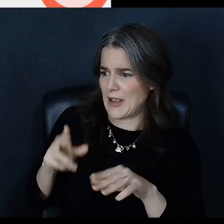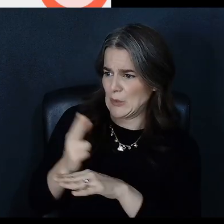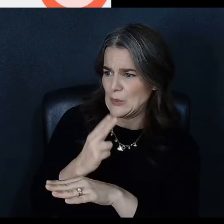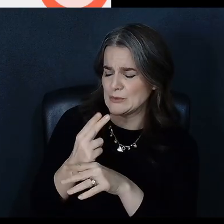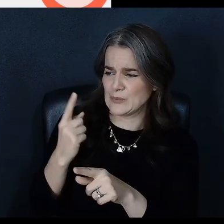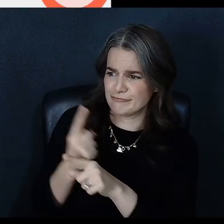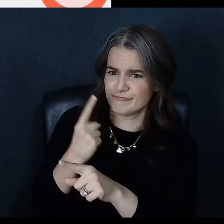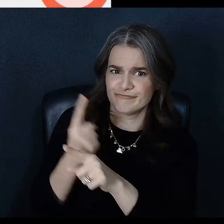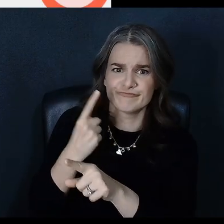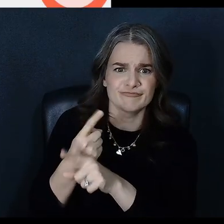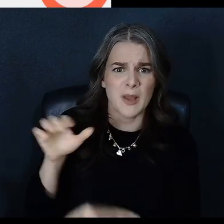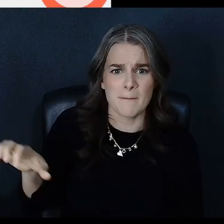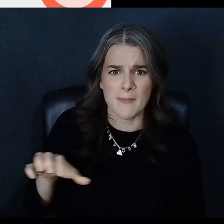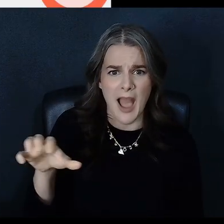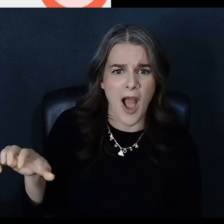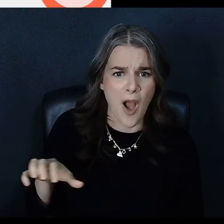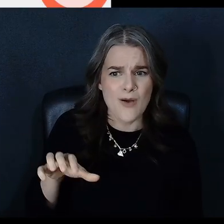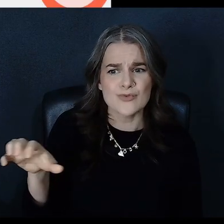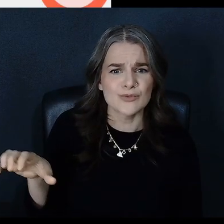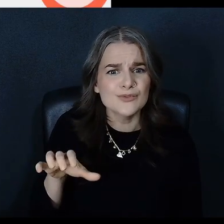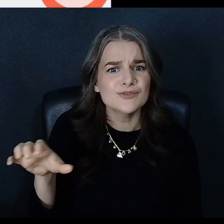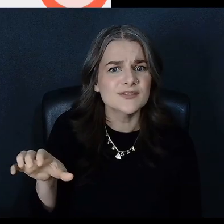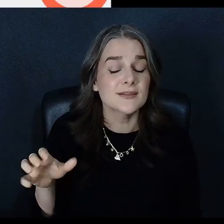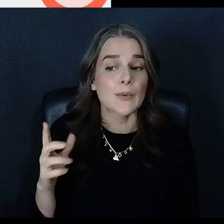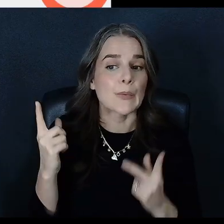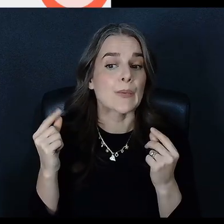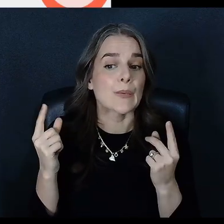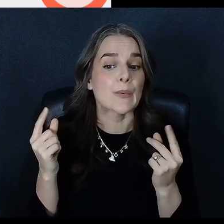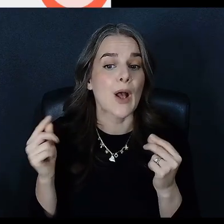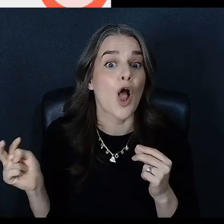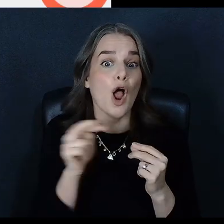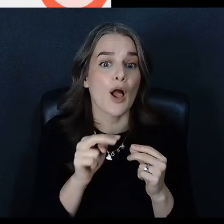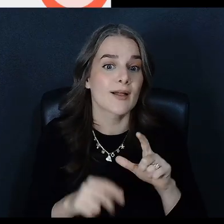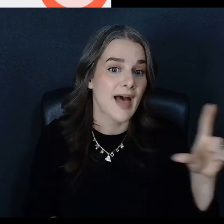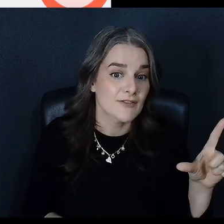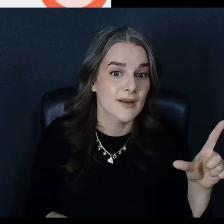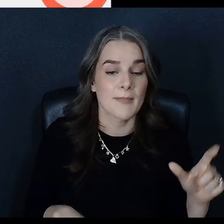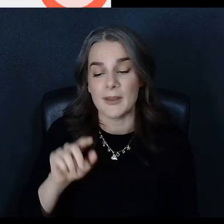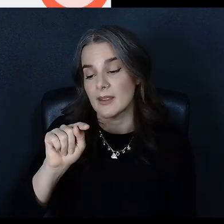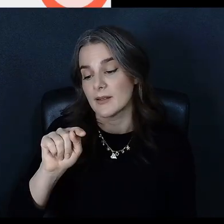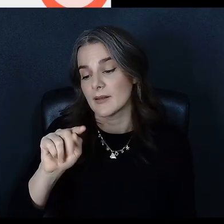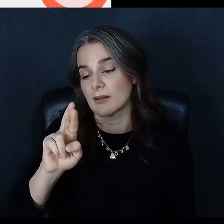Are they unable to do that? So can we look at different kinds? Can we look at trackballs like the one in the center there,